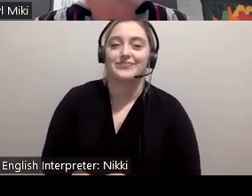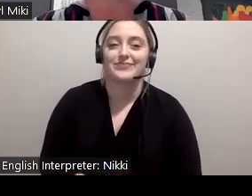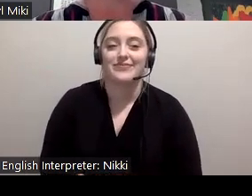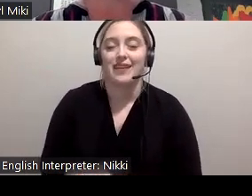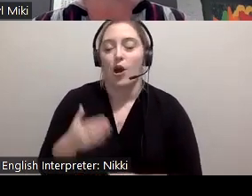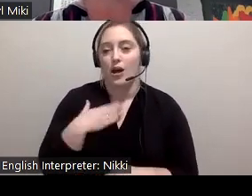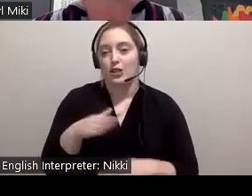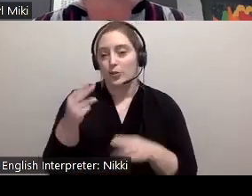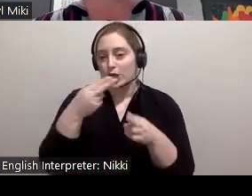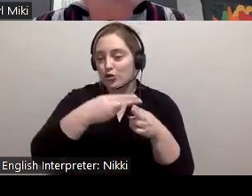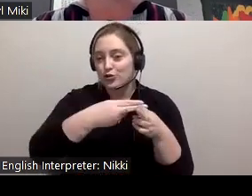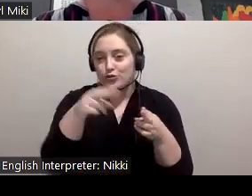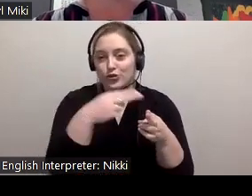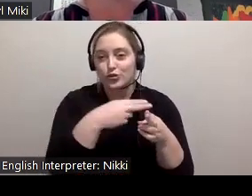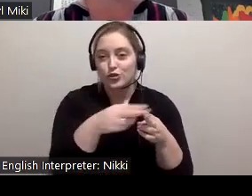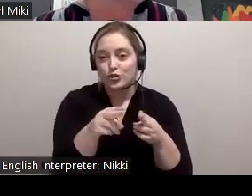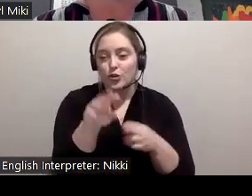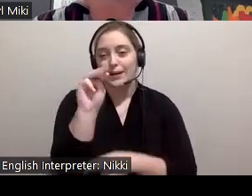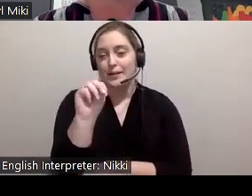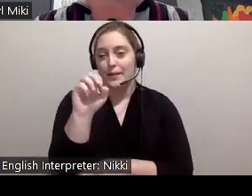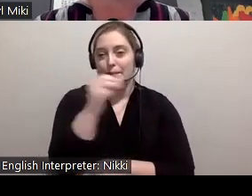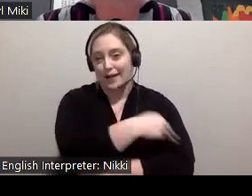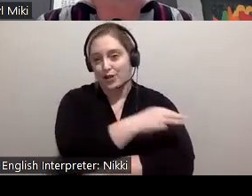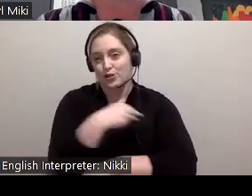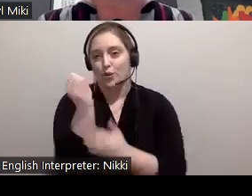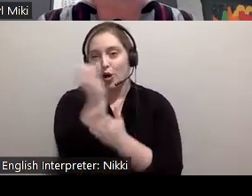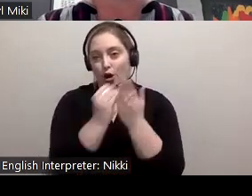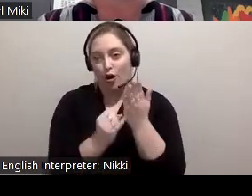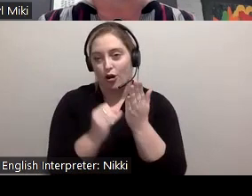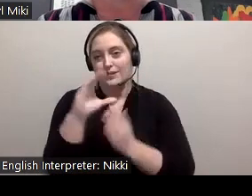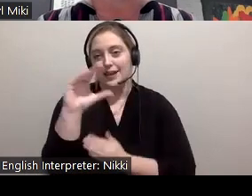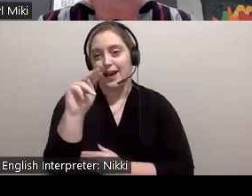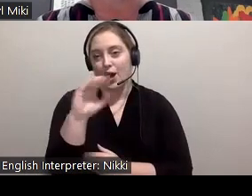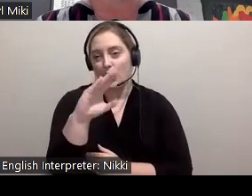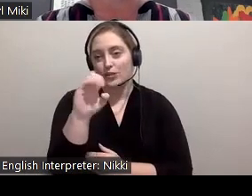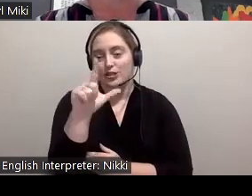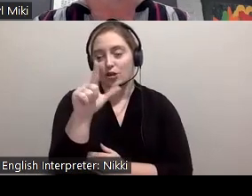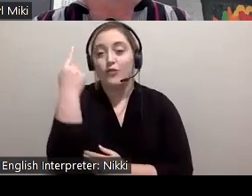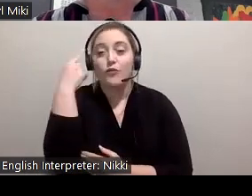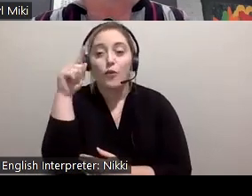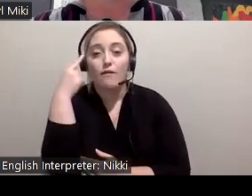little bit about the Manitoba Arts Council. We're going to talk about the purposes of the grant. We're going to talk